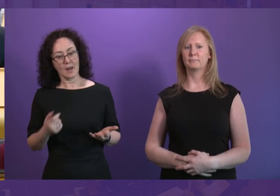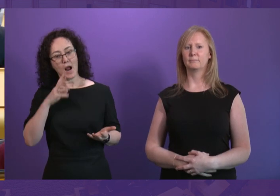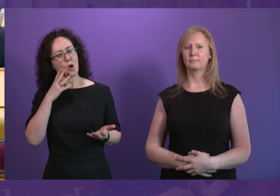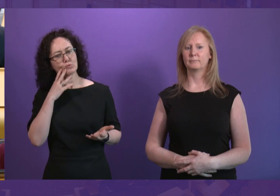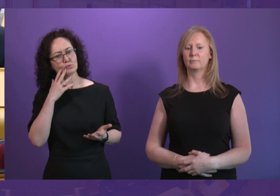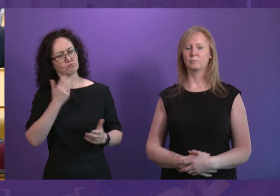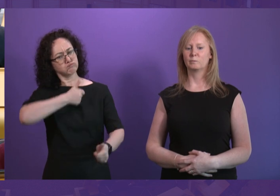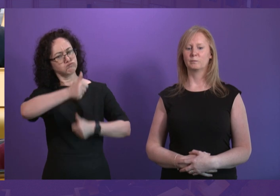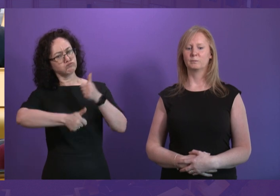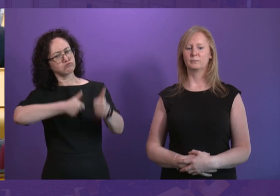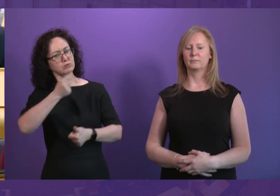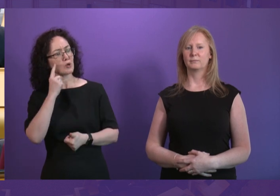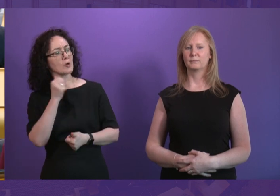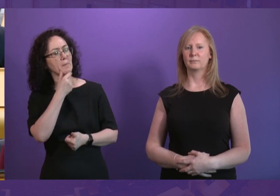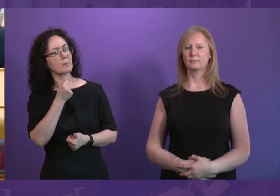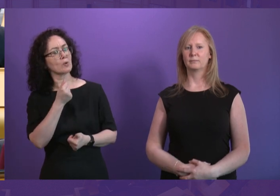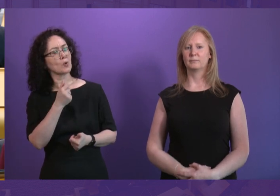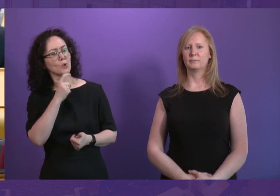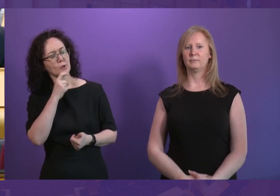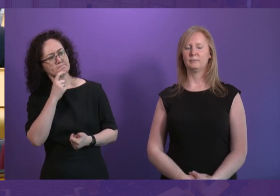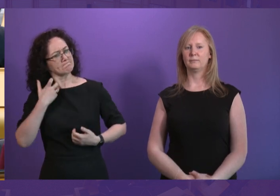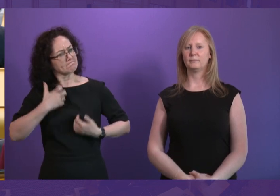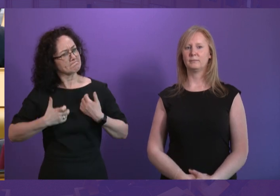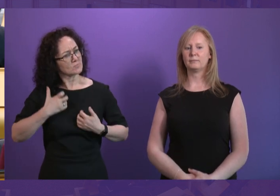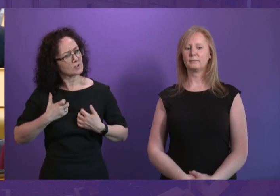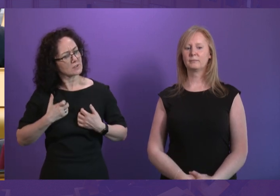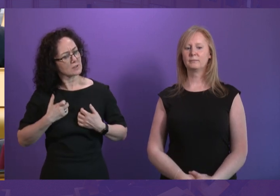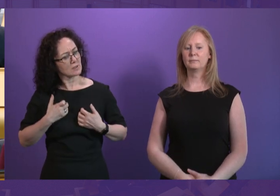people taking an interest in the decisions that affect their lives, which applies to